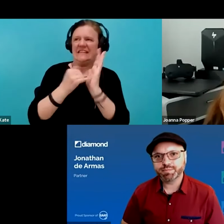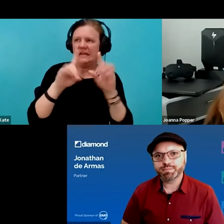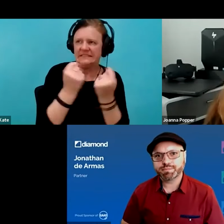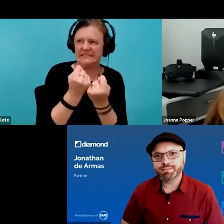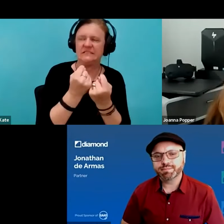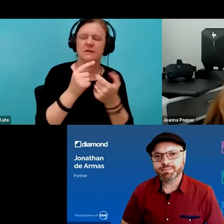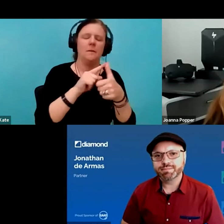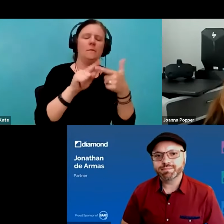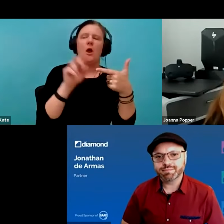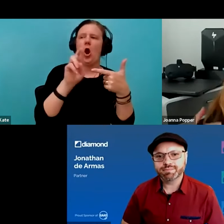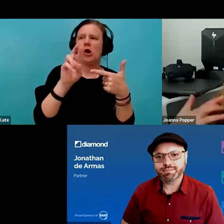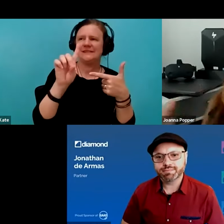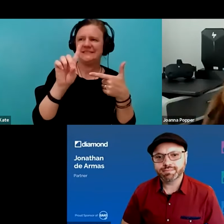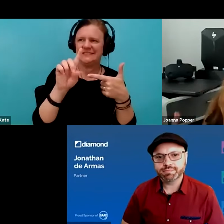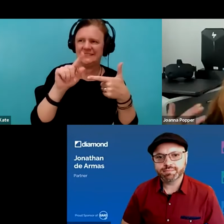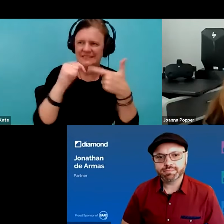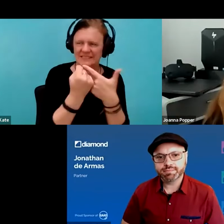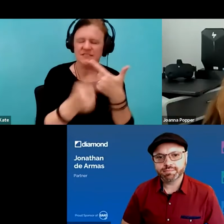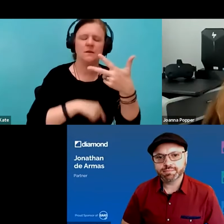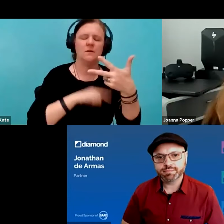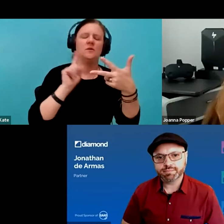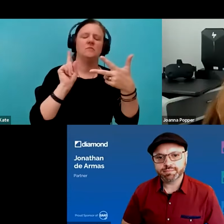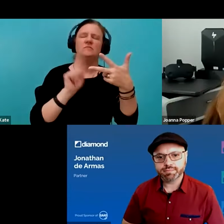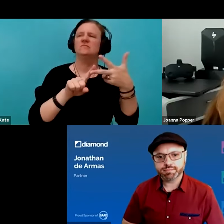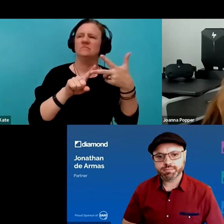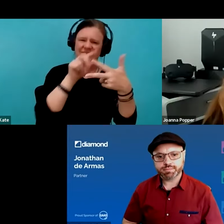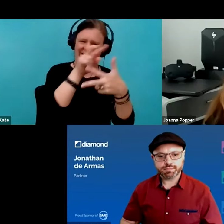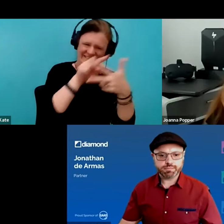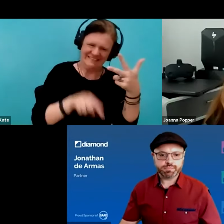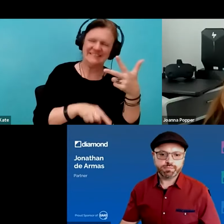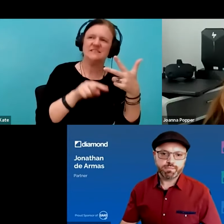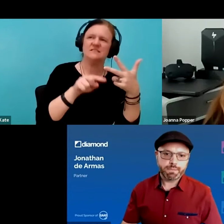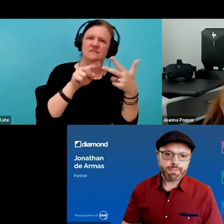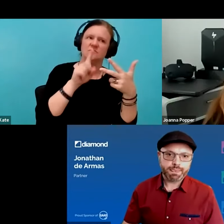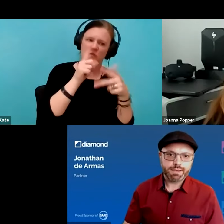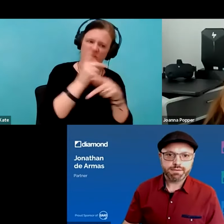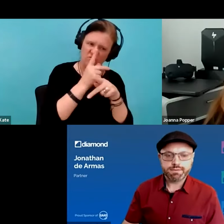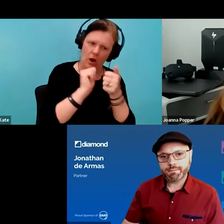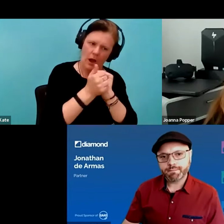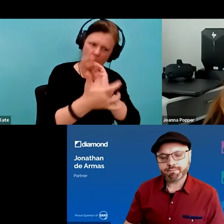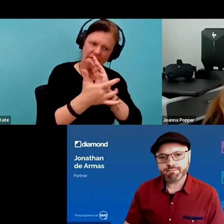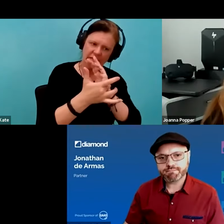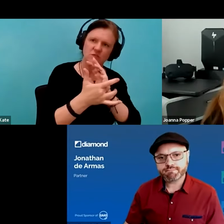engineering teams are working to to make all of the technology as available for